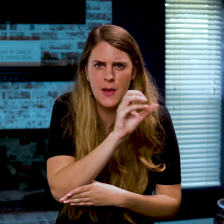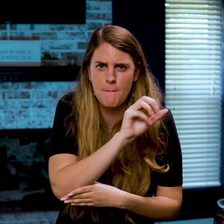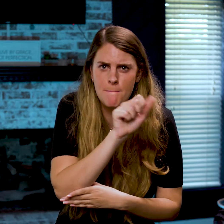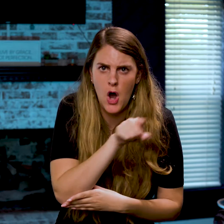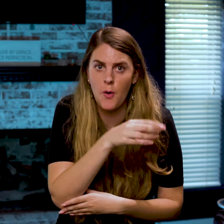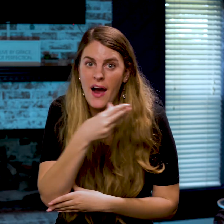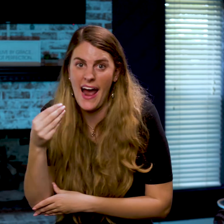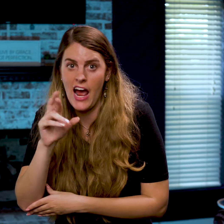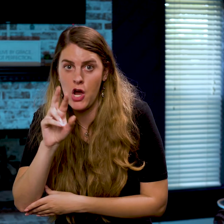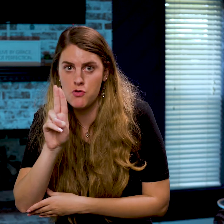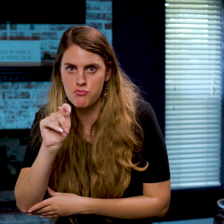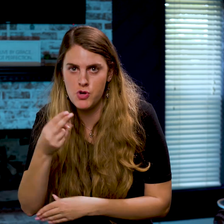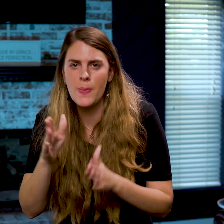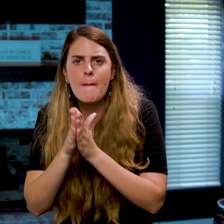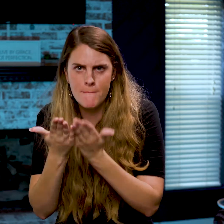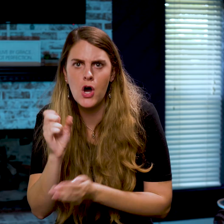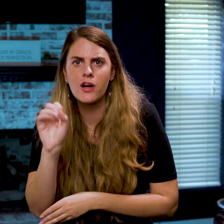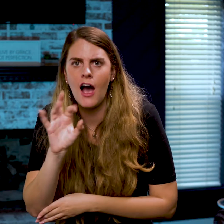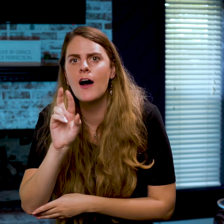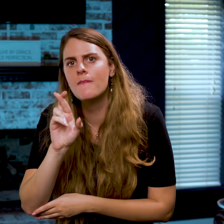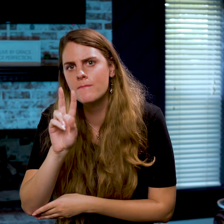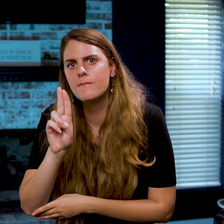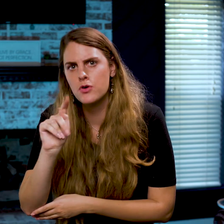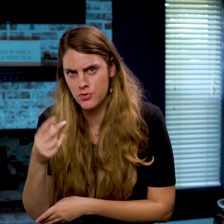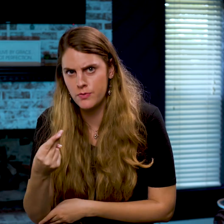Boaz and Ruth in the book of Ruth,